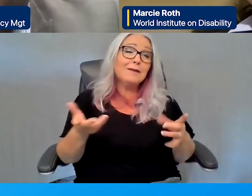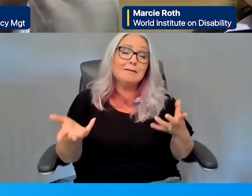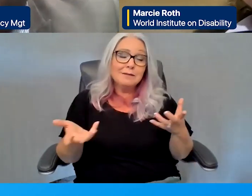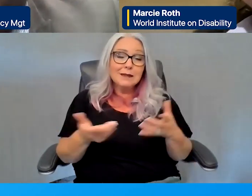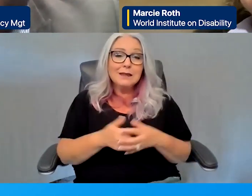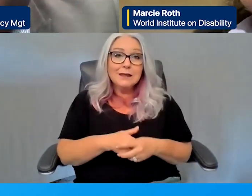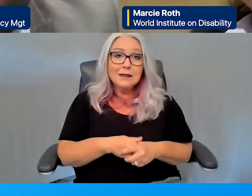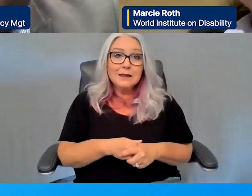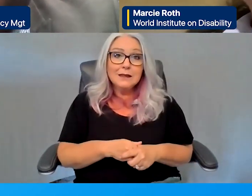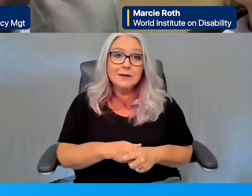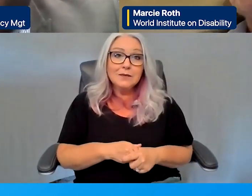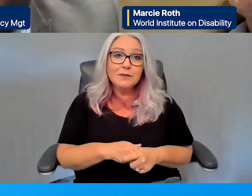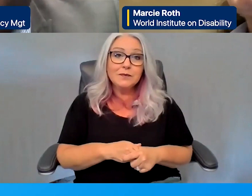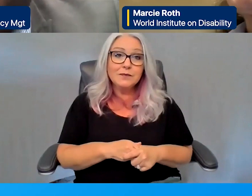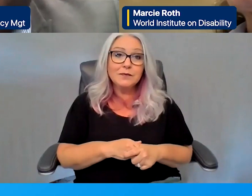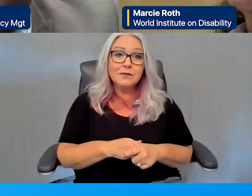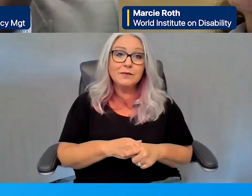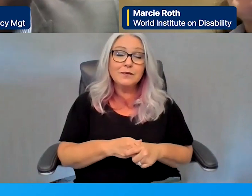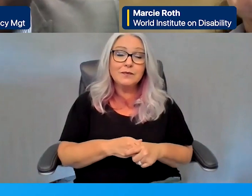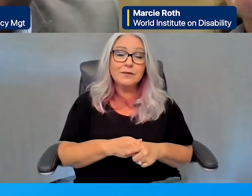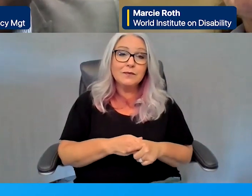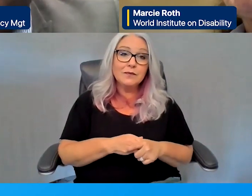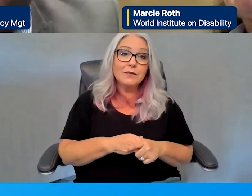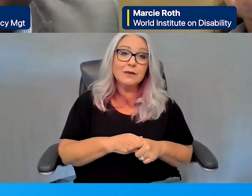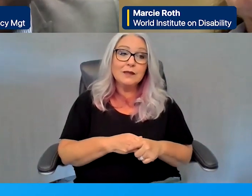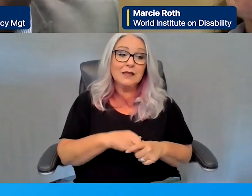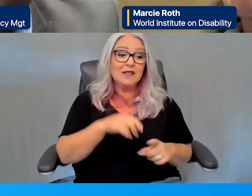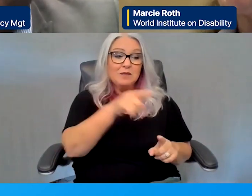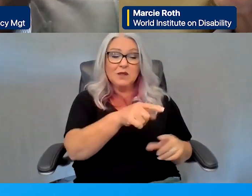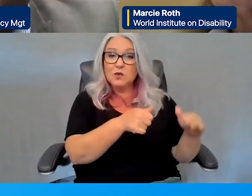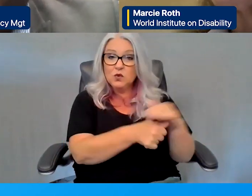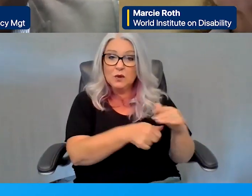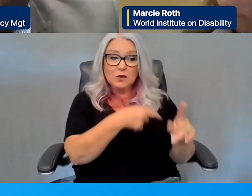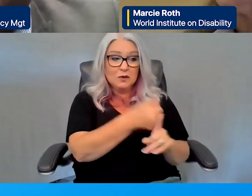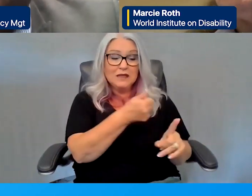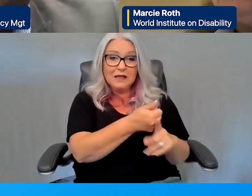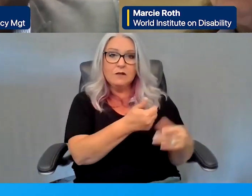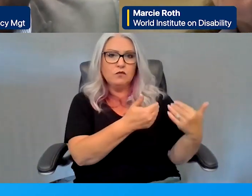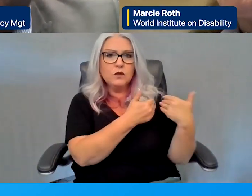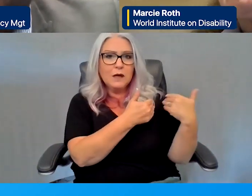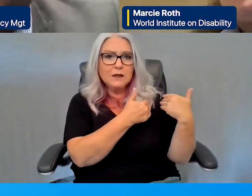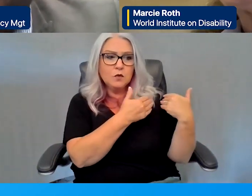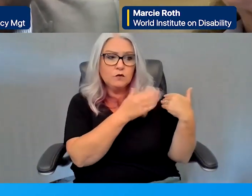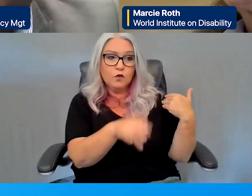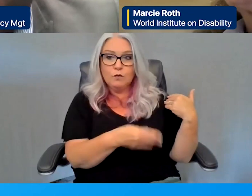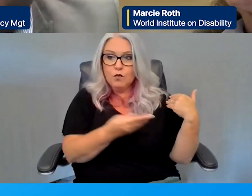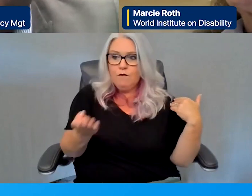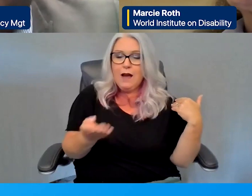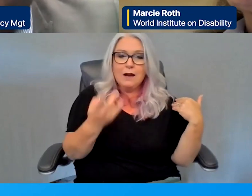the obligation that the shelter has for providing for that